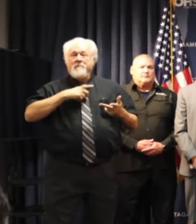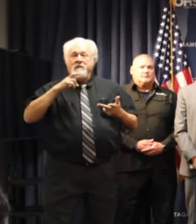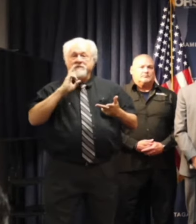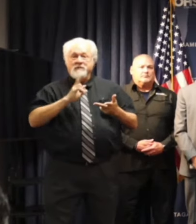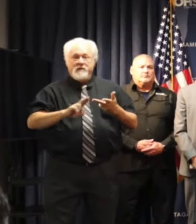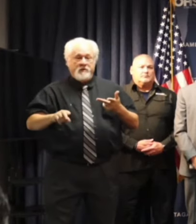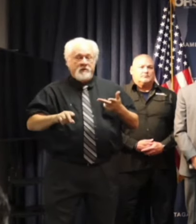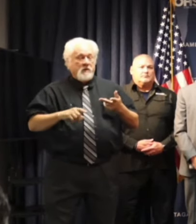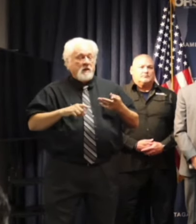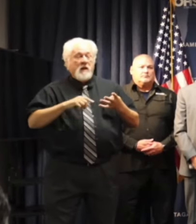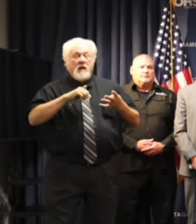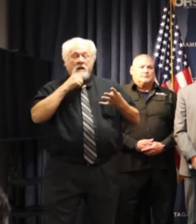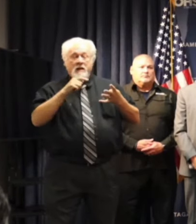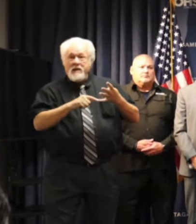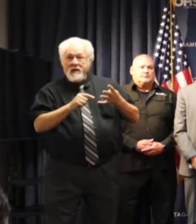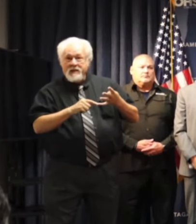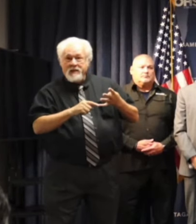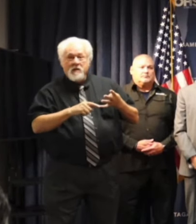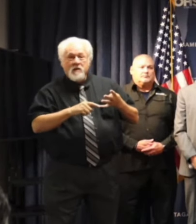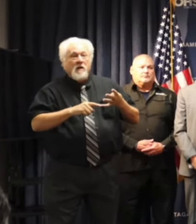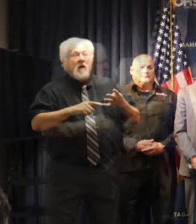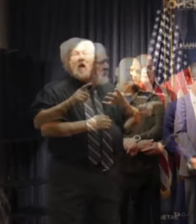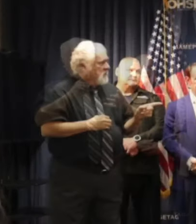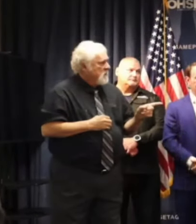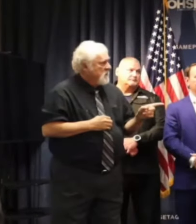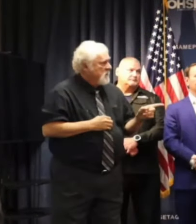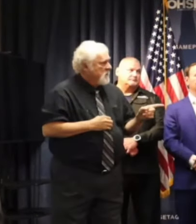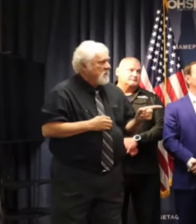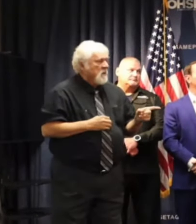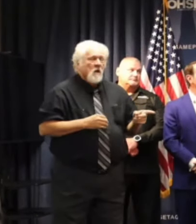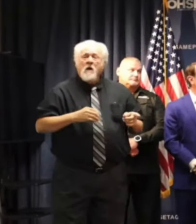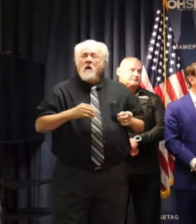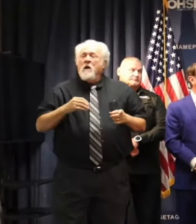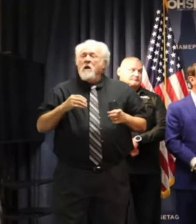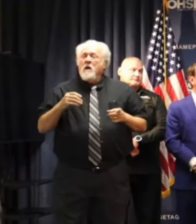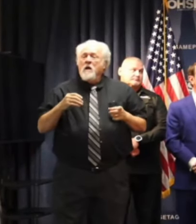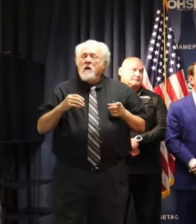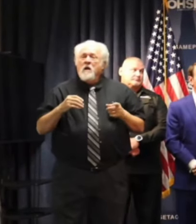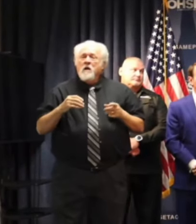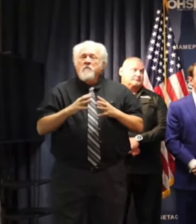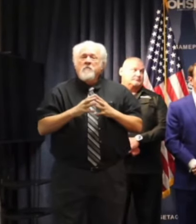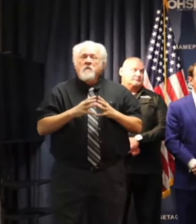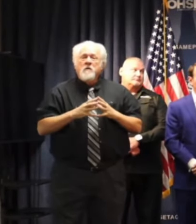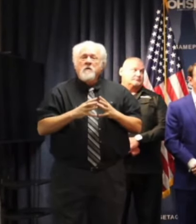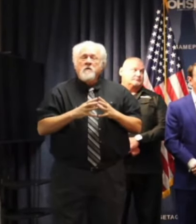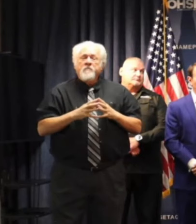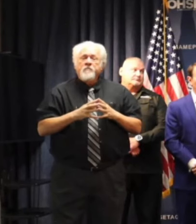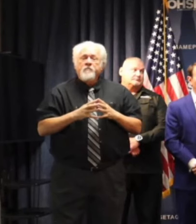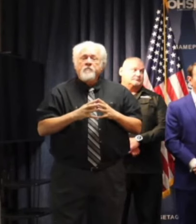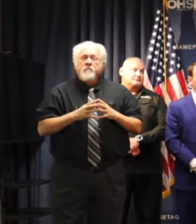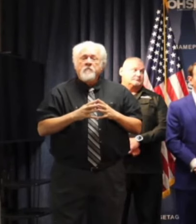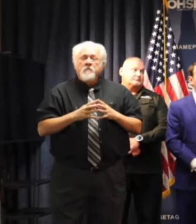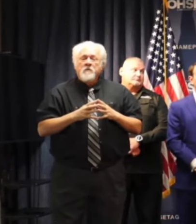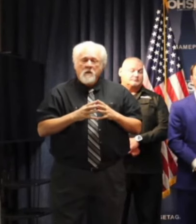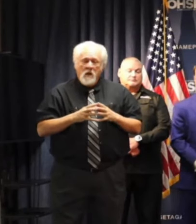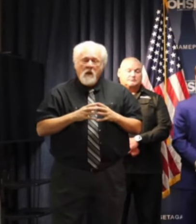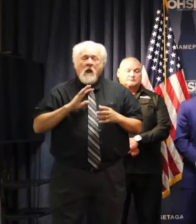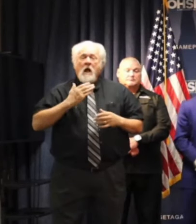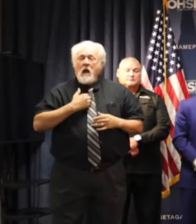infected detainees without court approval. As long as our restraining orders are adhered to.